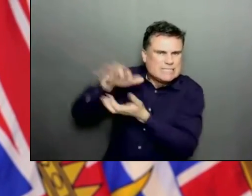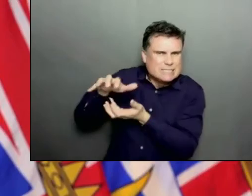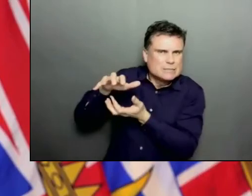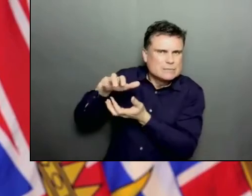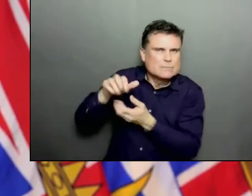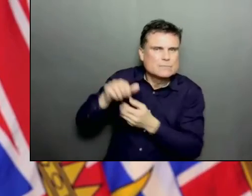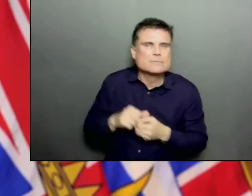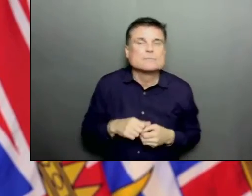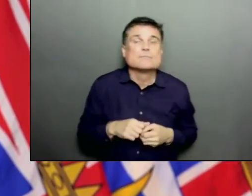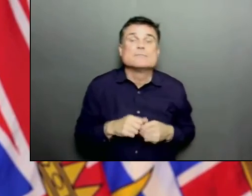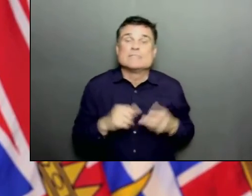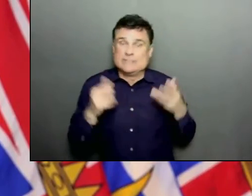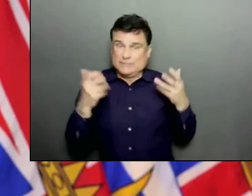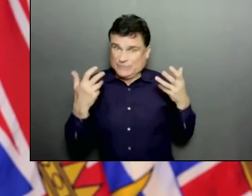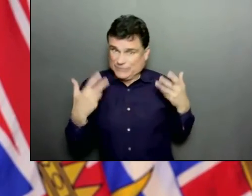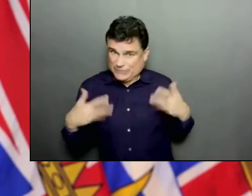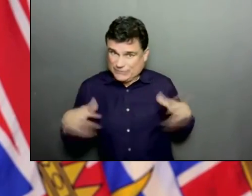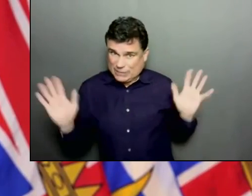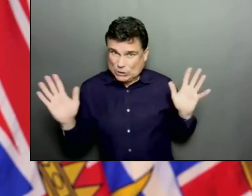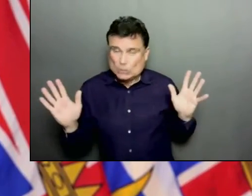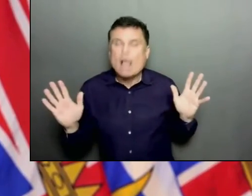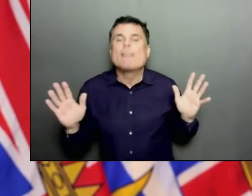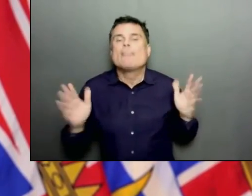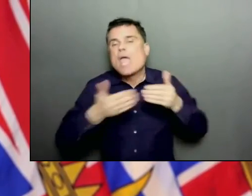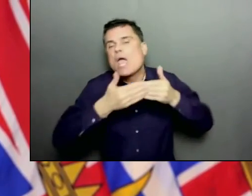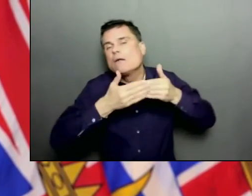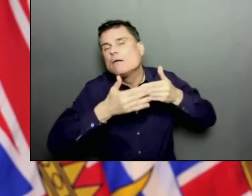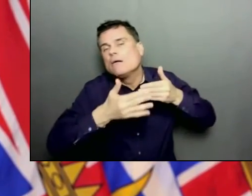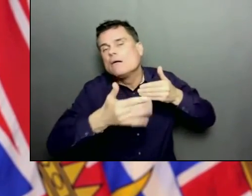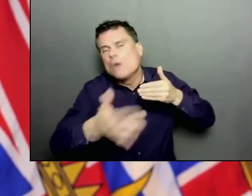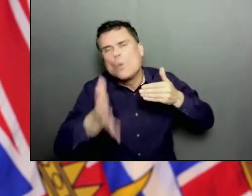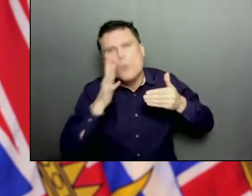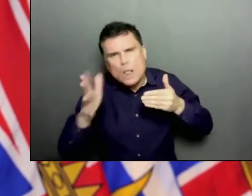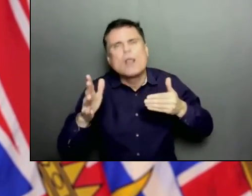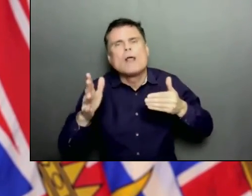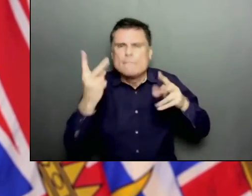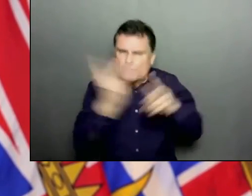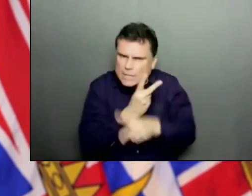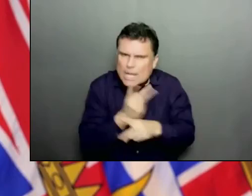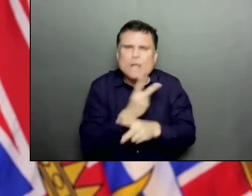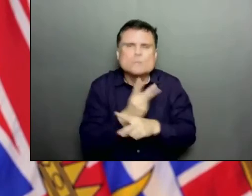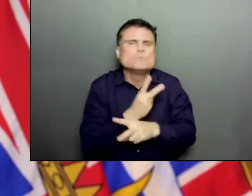We know the people who are most at risk are people by age and underlying conditions.